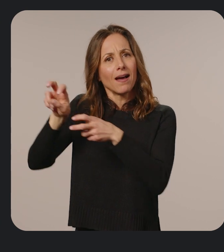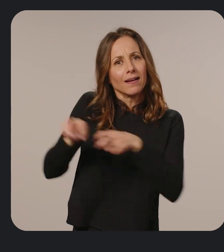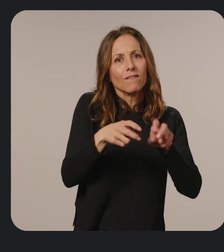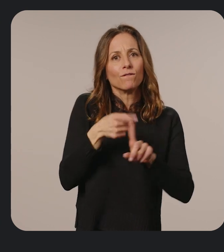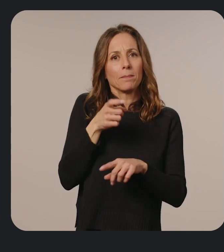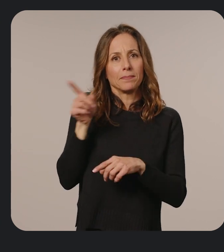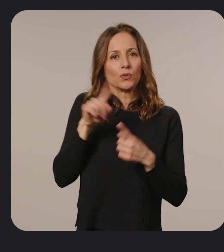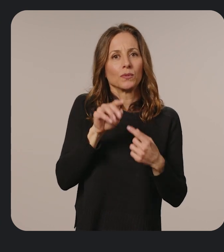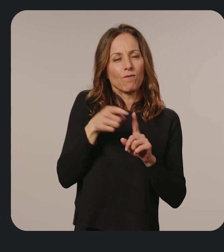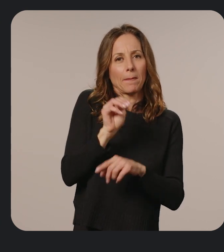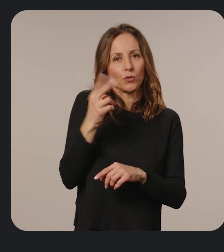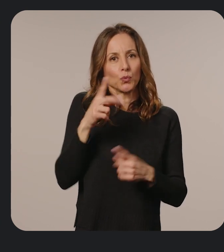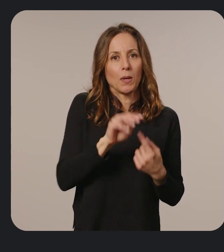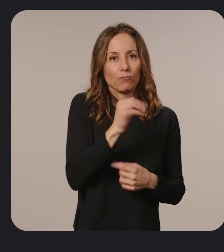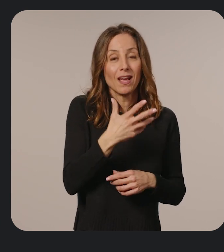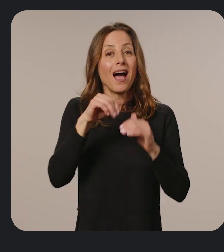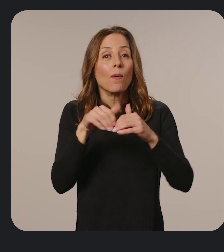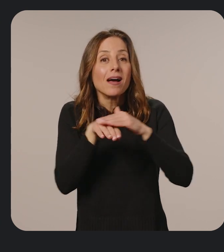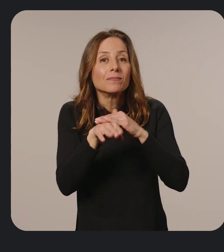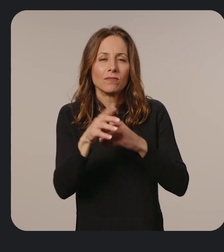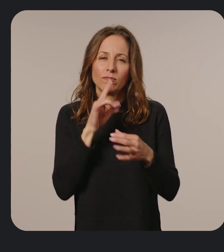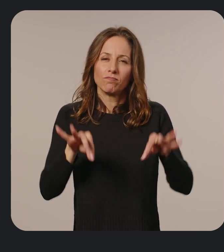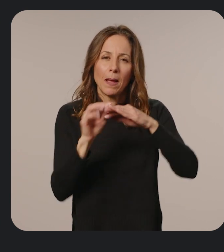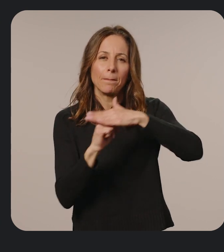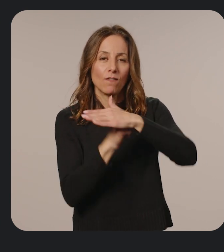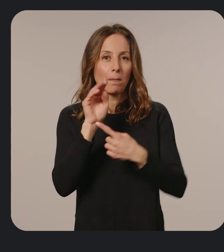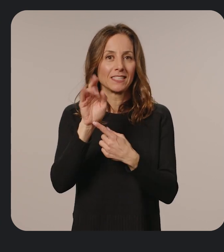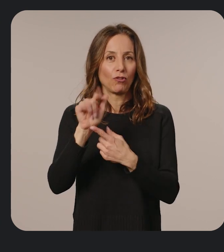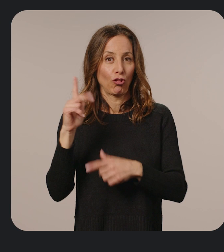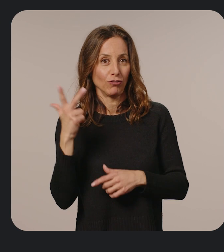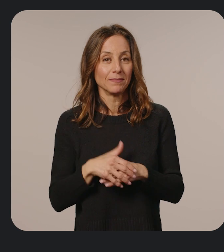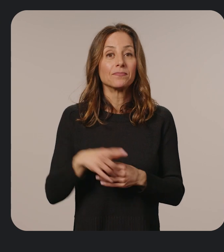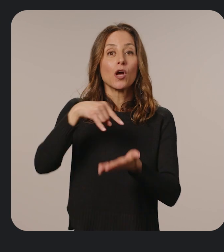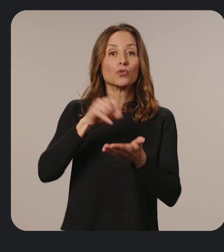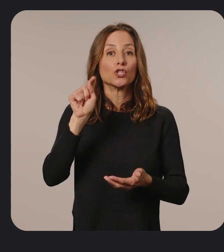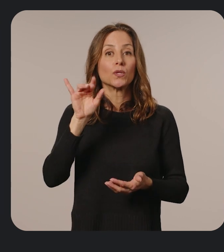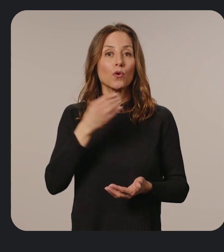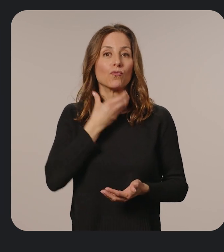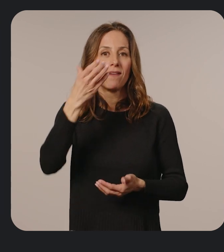how you can migrate to it M2, and how accessibility is a foundational pillar from Material 3.